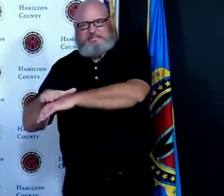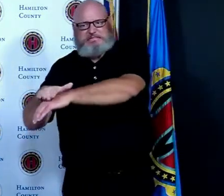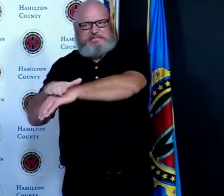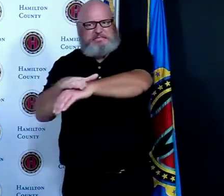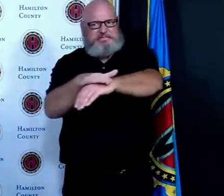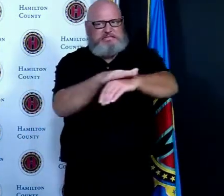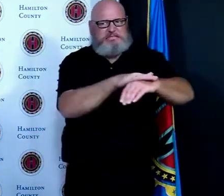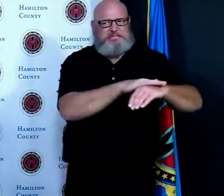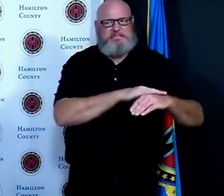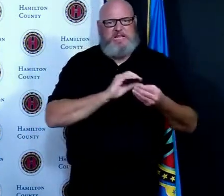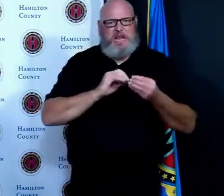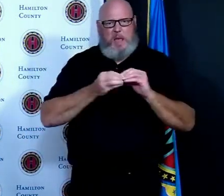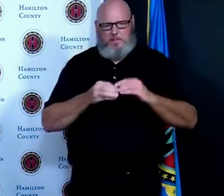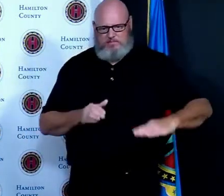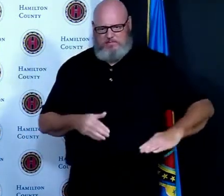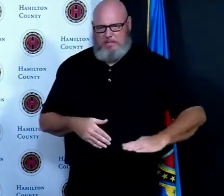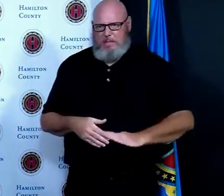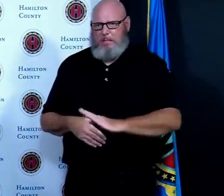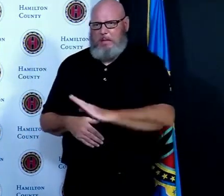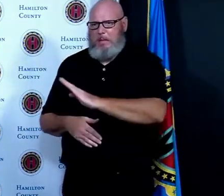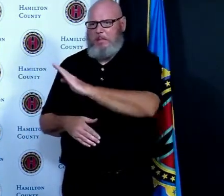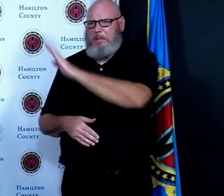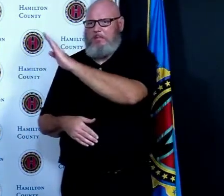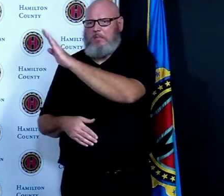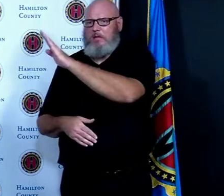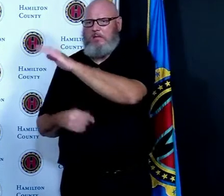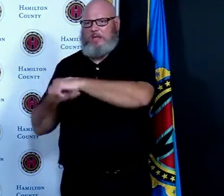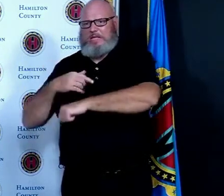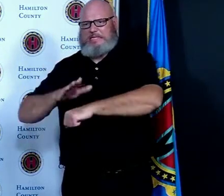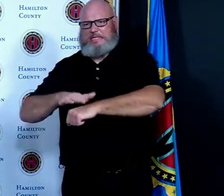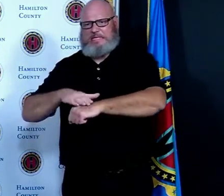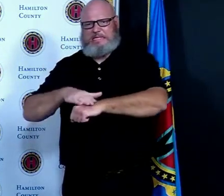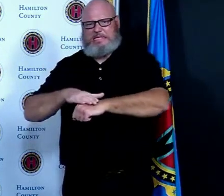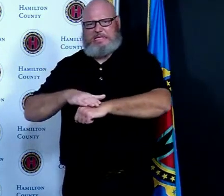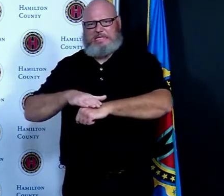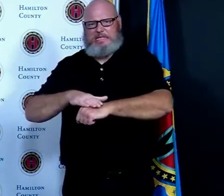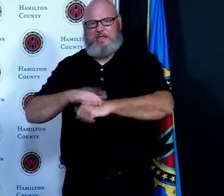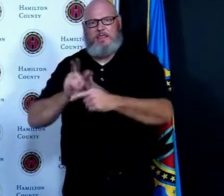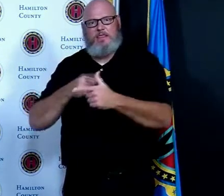good level we can do that again and I'm asking each of us to take that personal responsibility